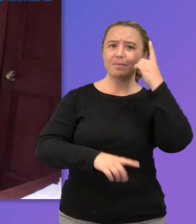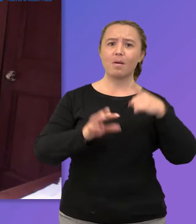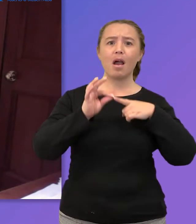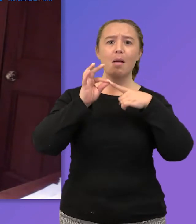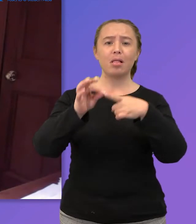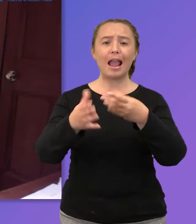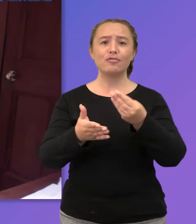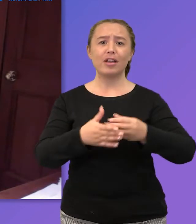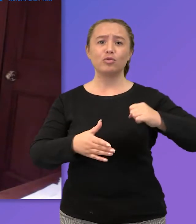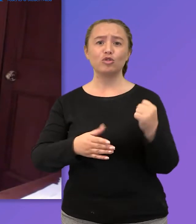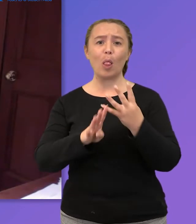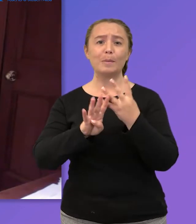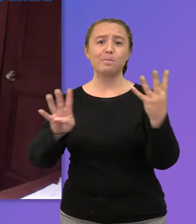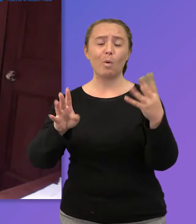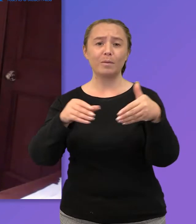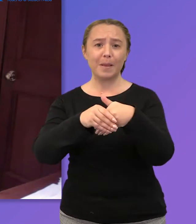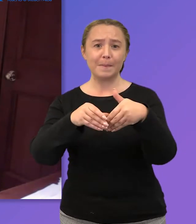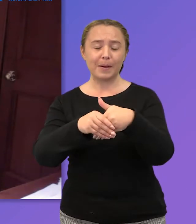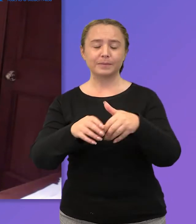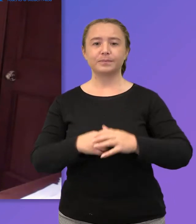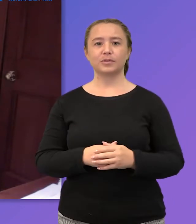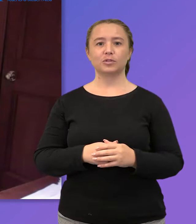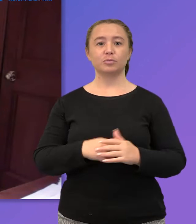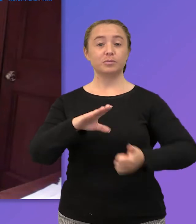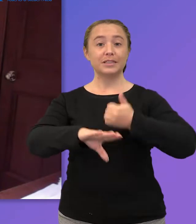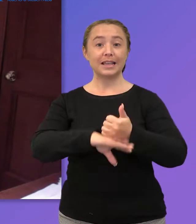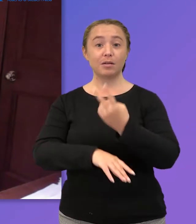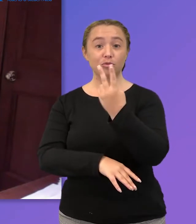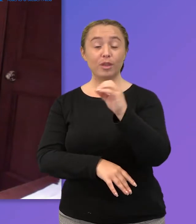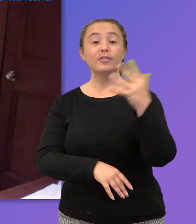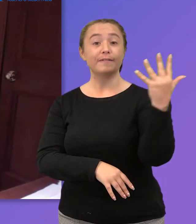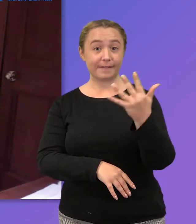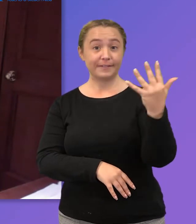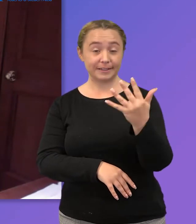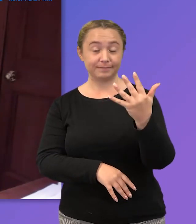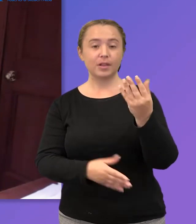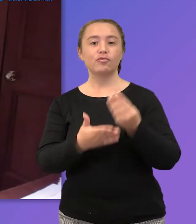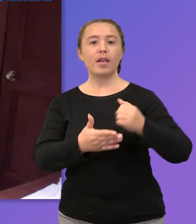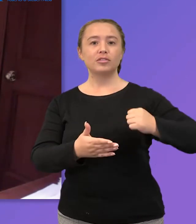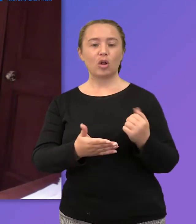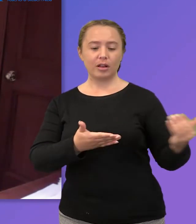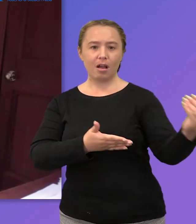of Revenue Scotland. Now since its creation in 2015, Revenue Scotland has collected over